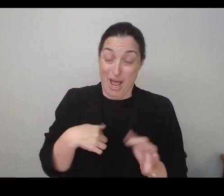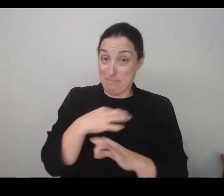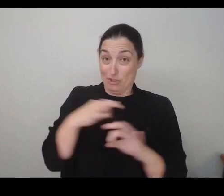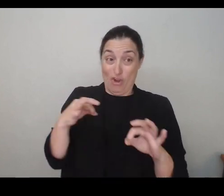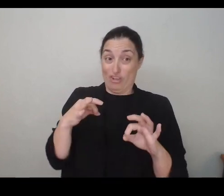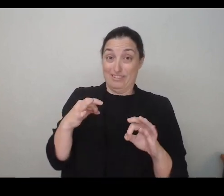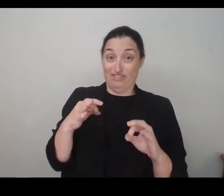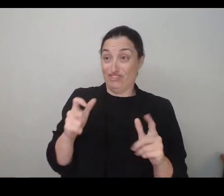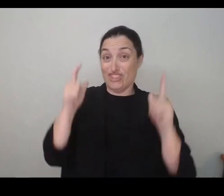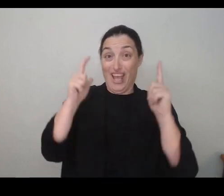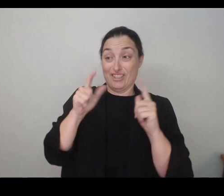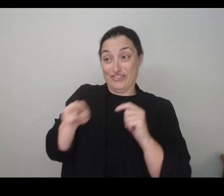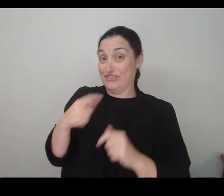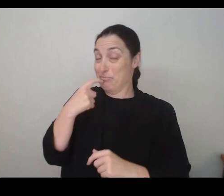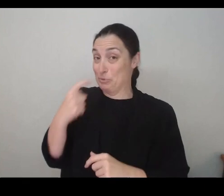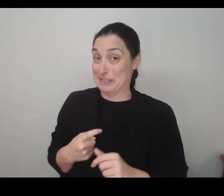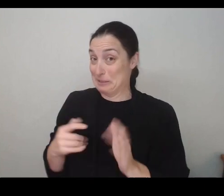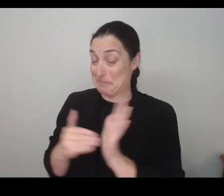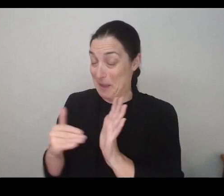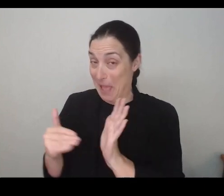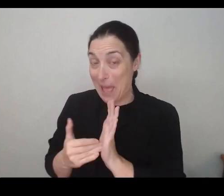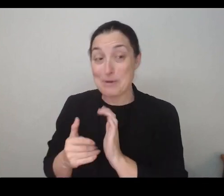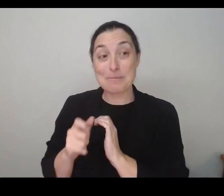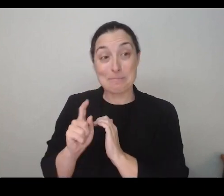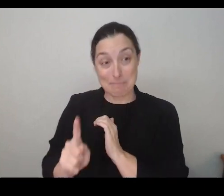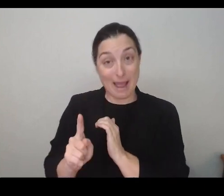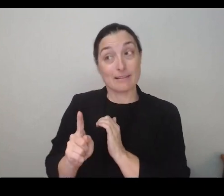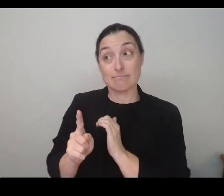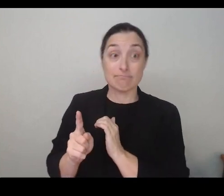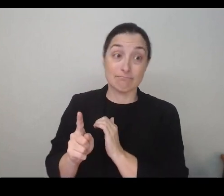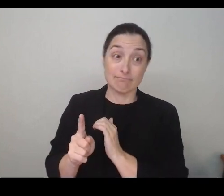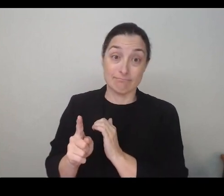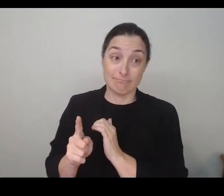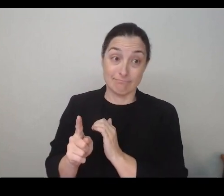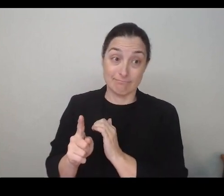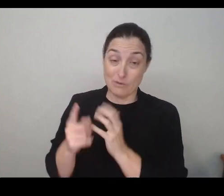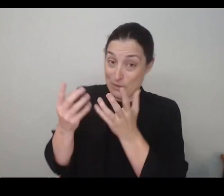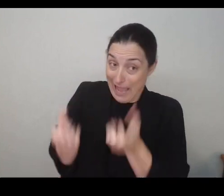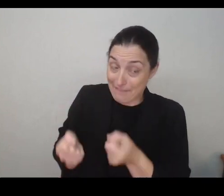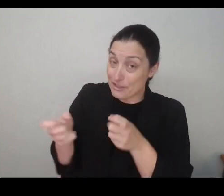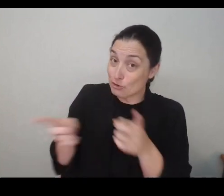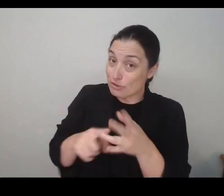but we have the chance to have the director of the museum. So if she's agree, maybe, I would like,